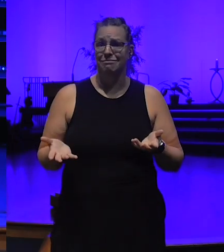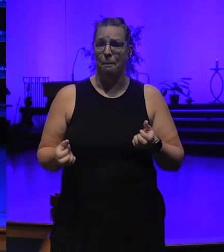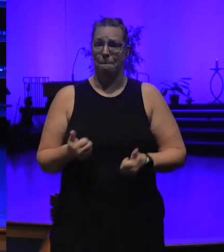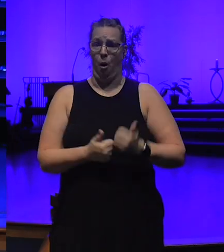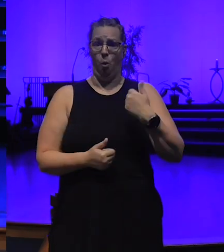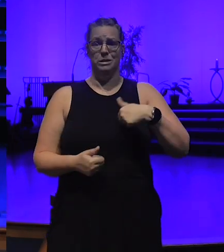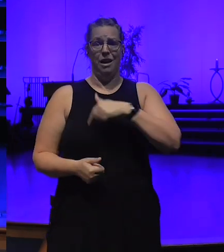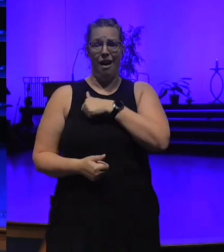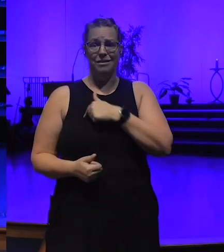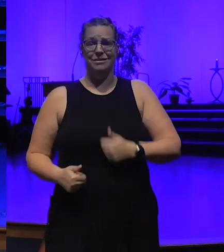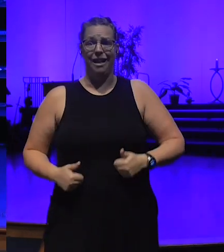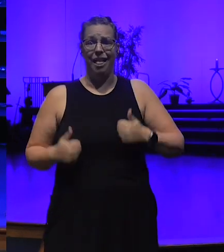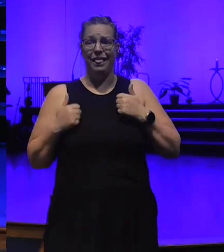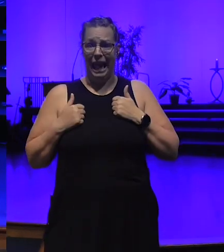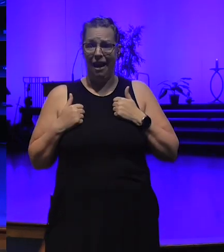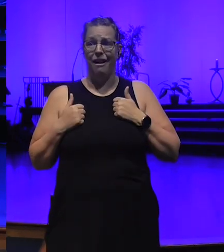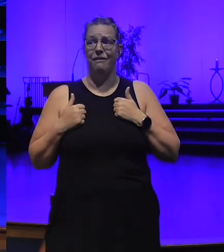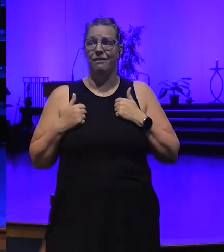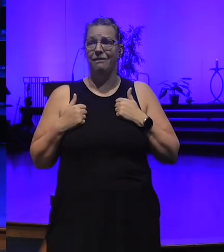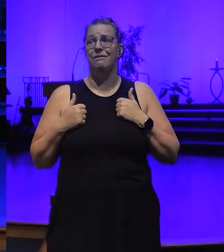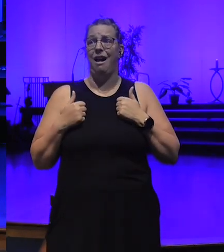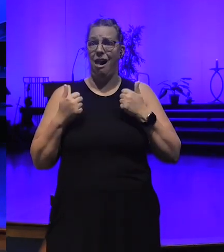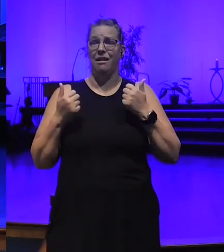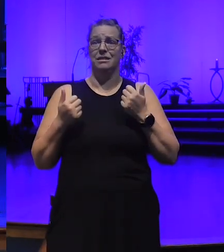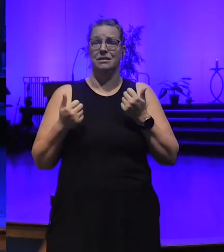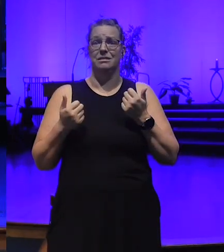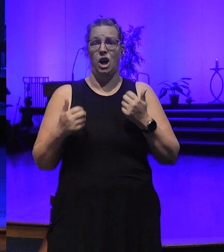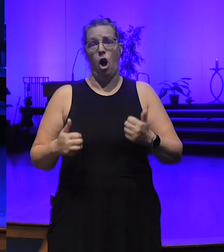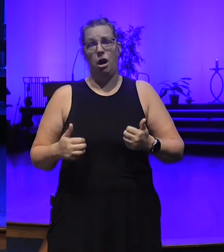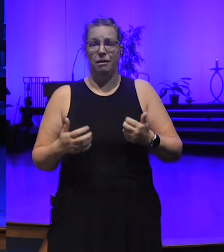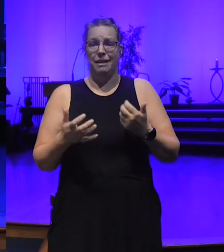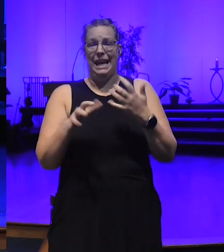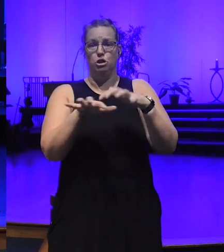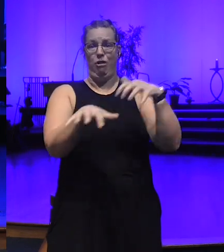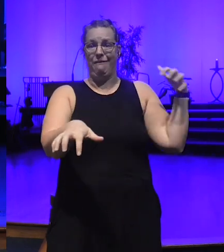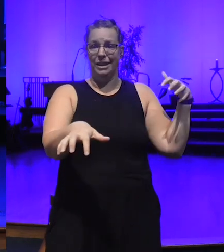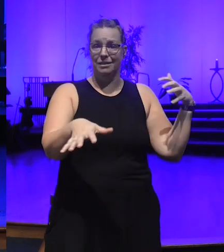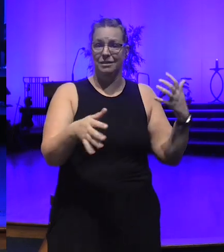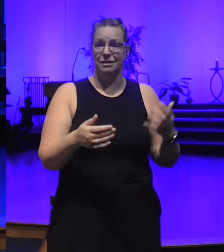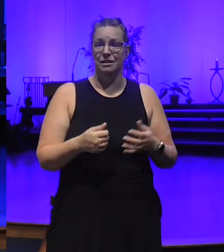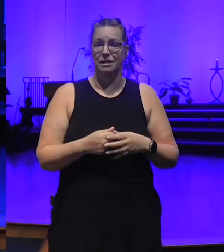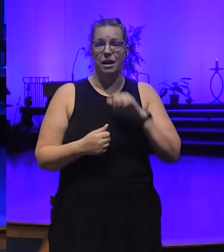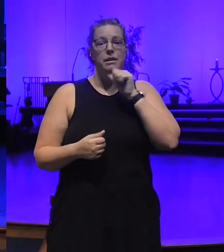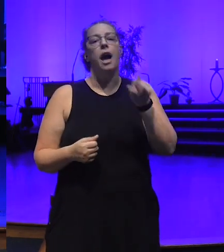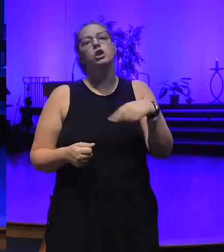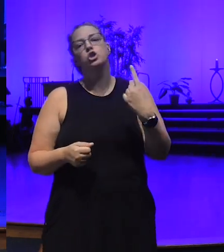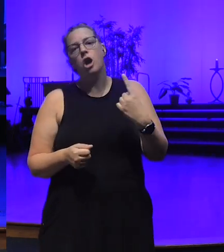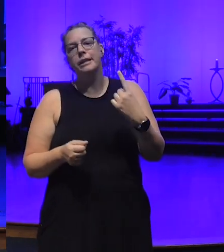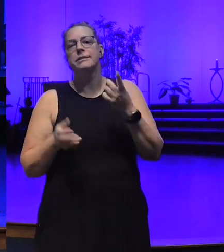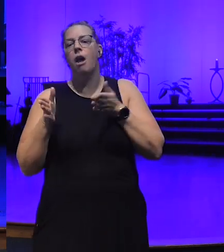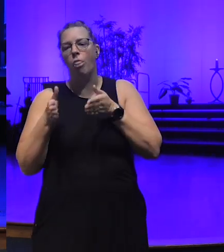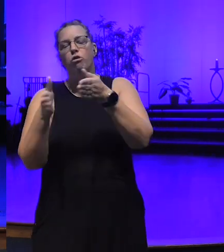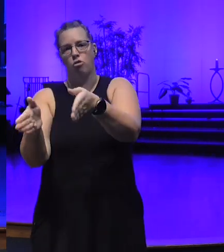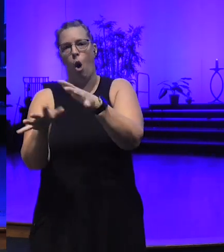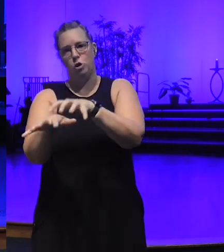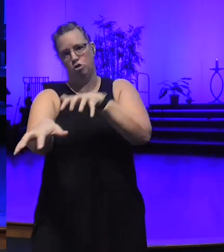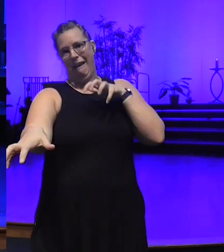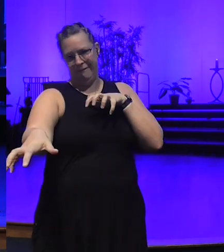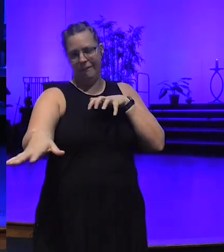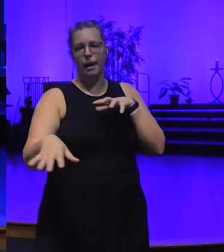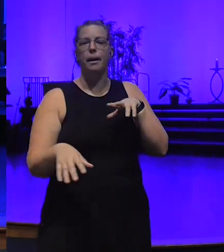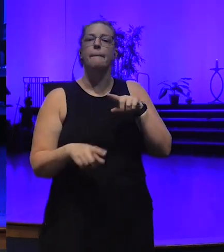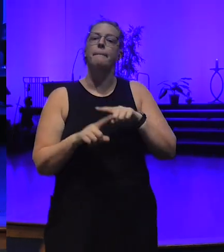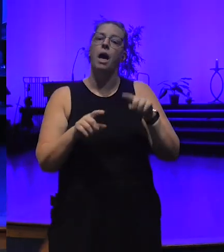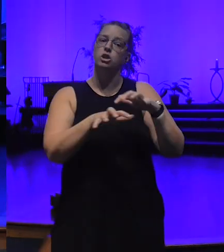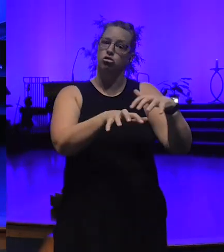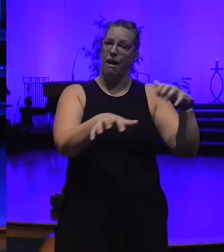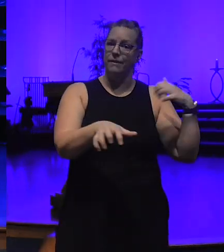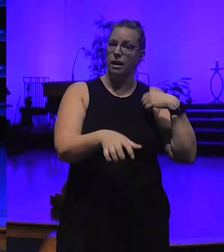the majority of Our Lives lives in traffic not just traffic of the road but traffic of the Mind